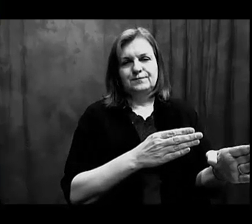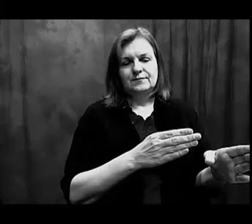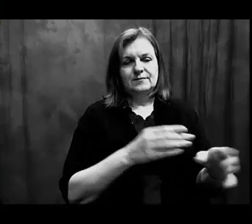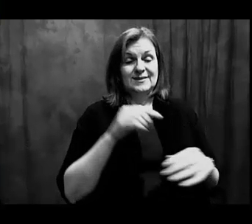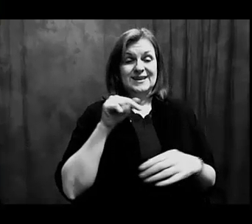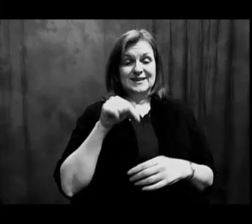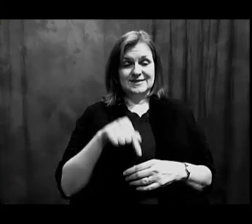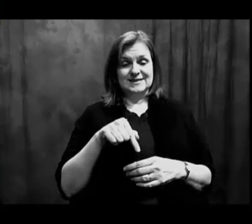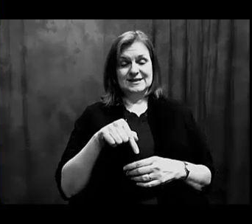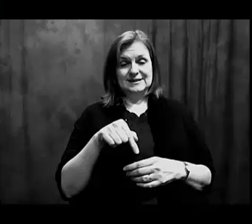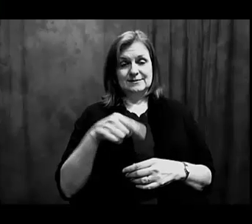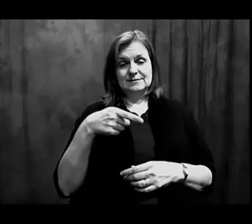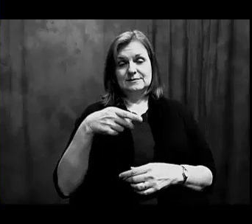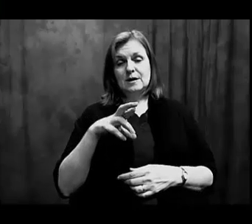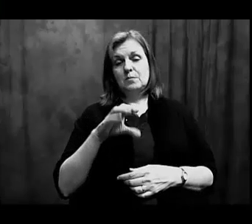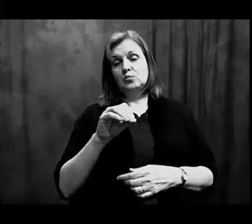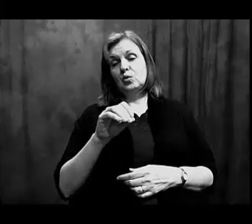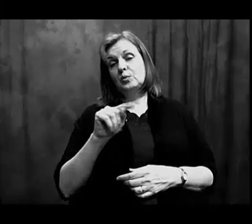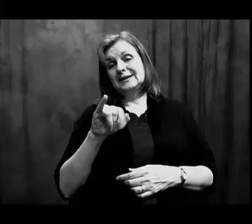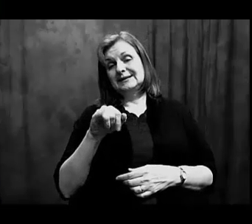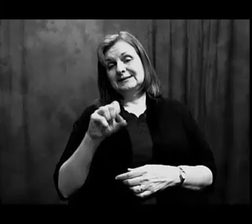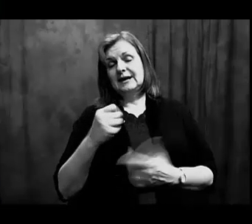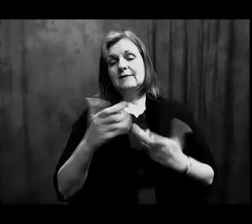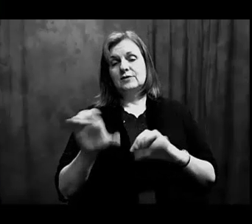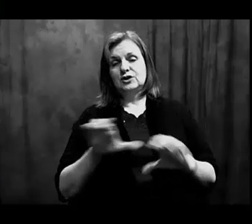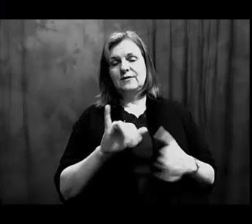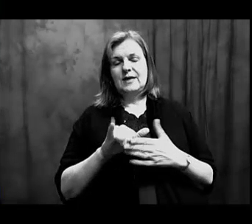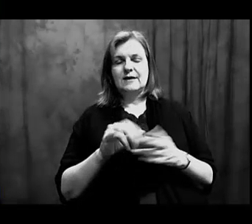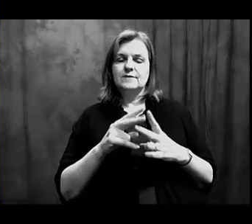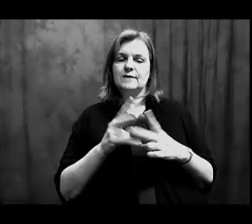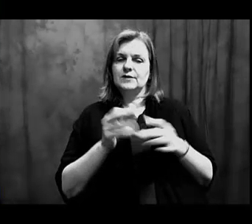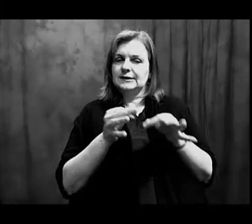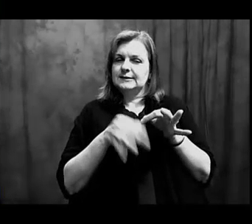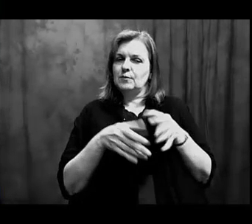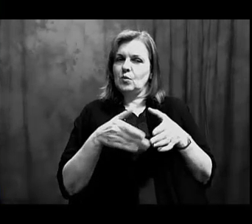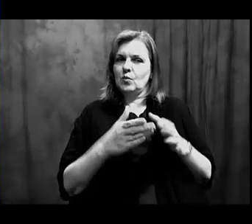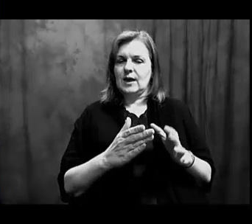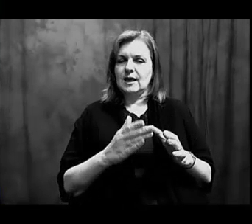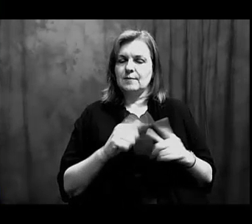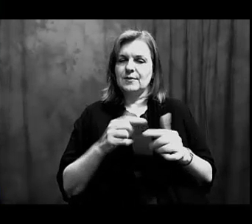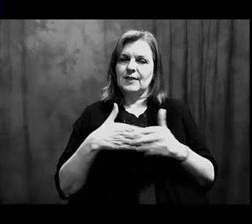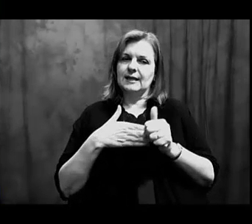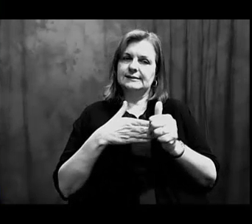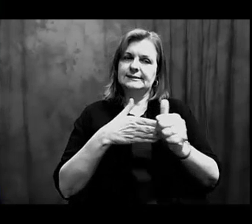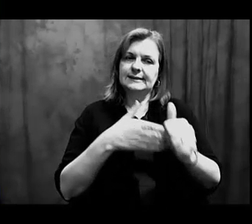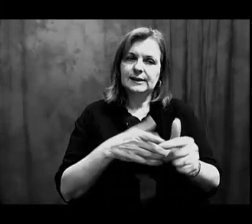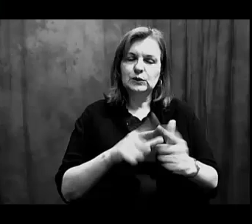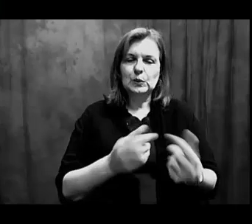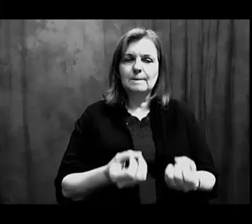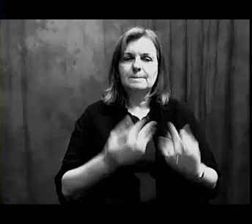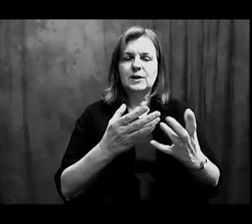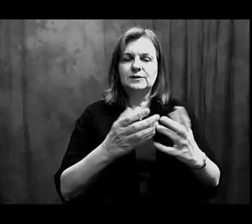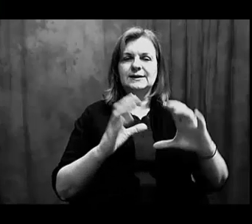they have done this in a very simple way -- but it has led to multicellularity because